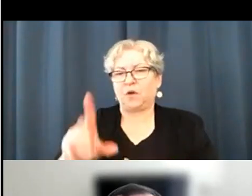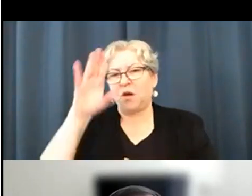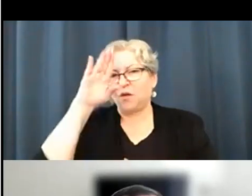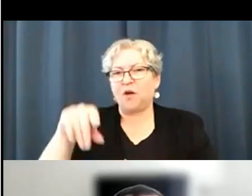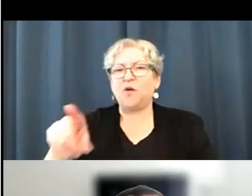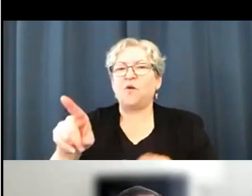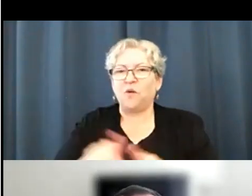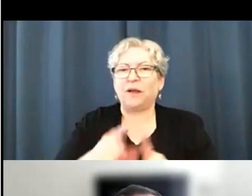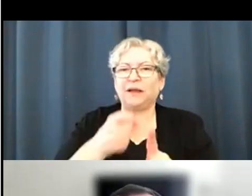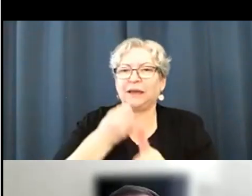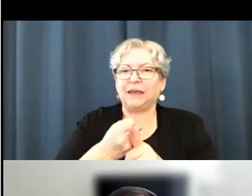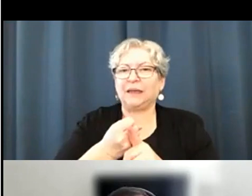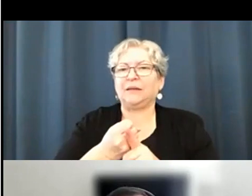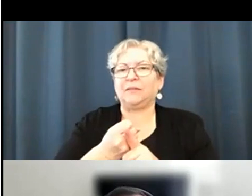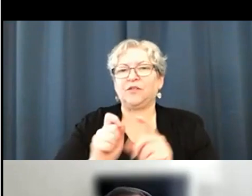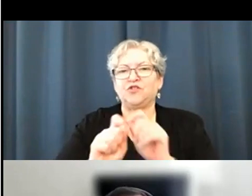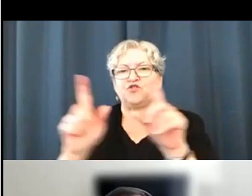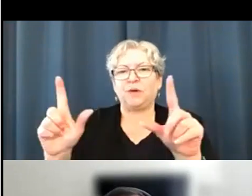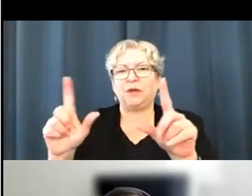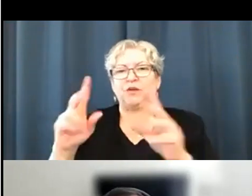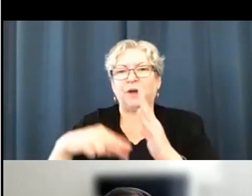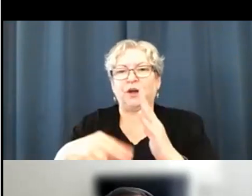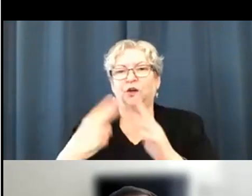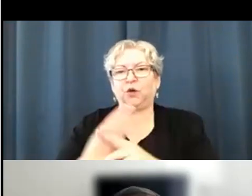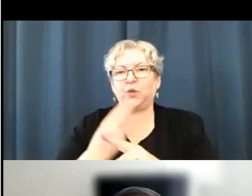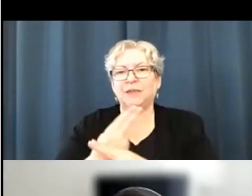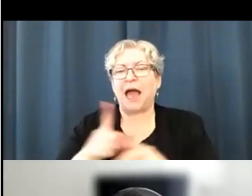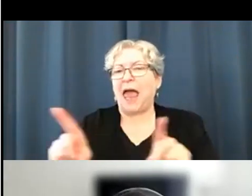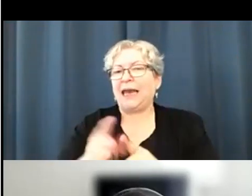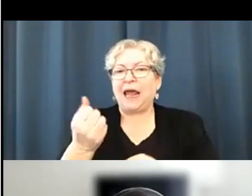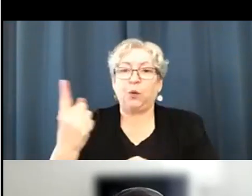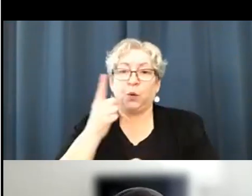to be impacting the screen reader user and anybody that's using switches as well.